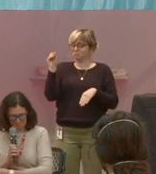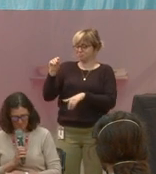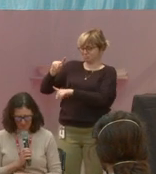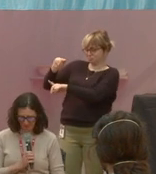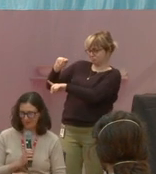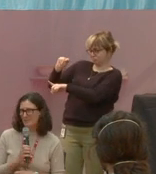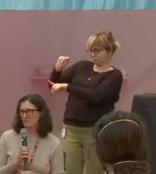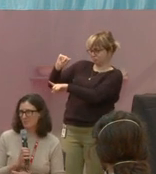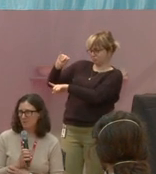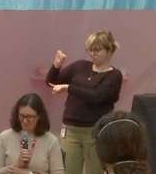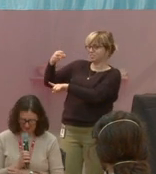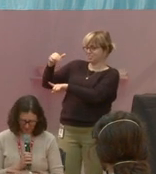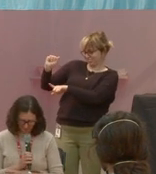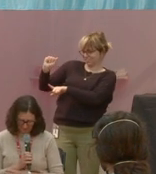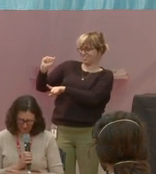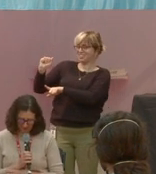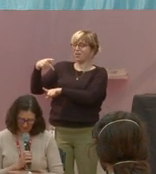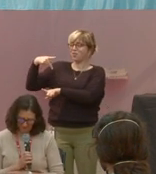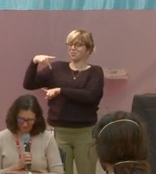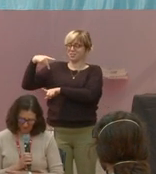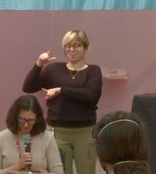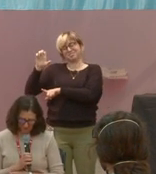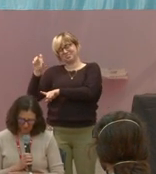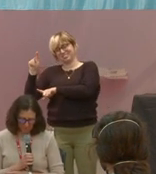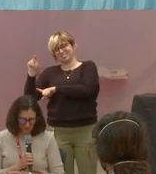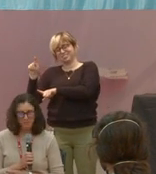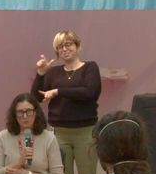wrote to us as we've been planning this event: Perhaps